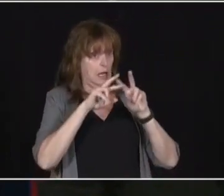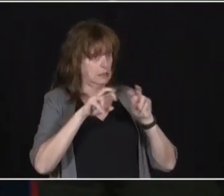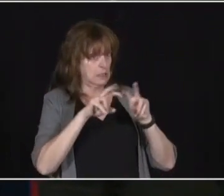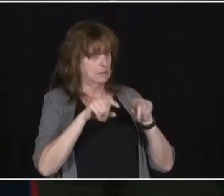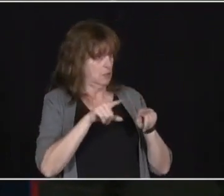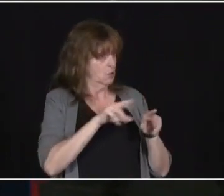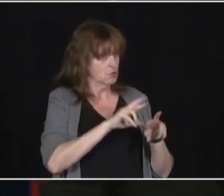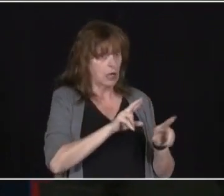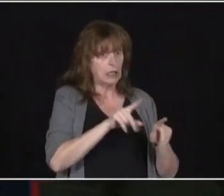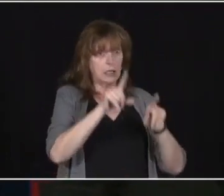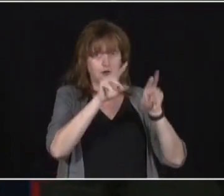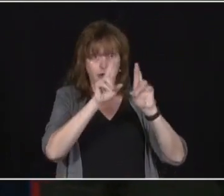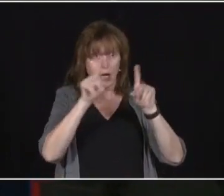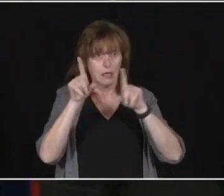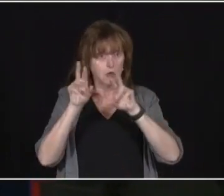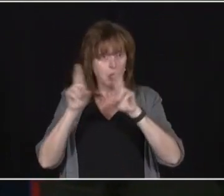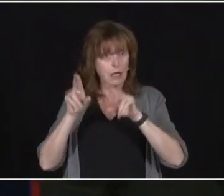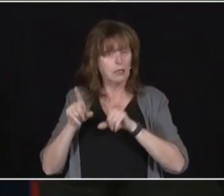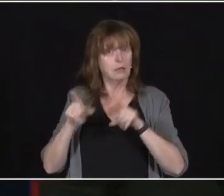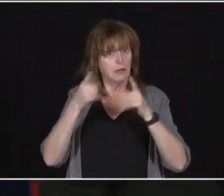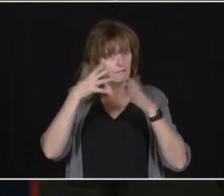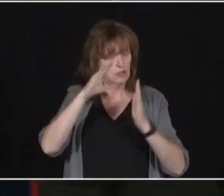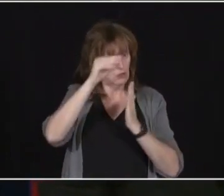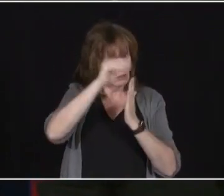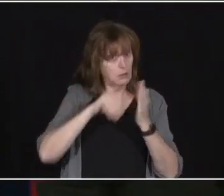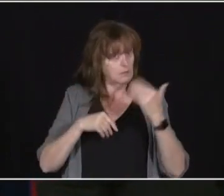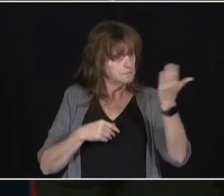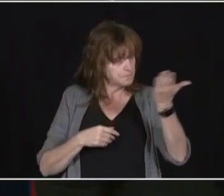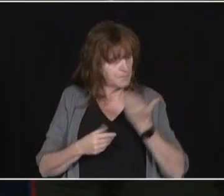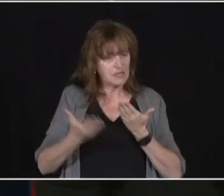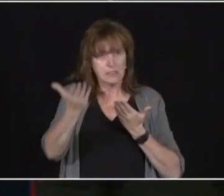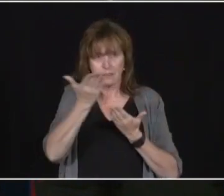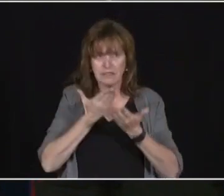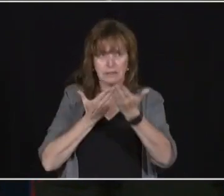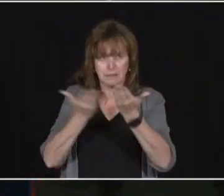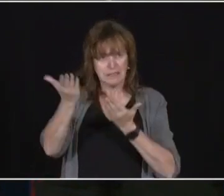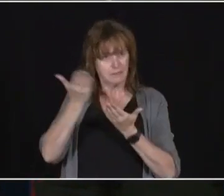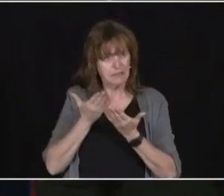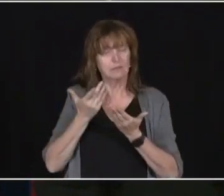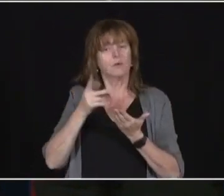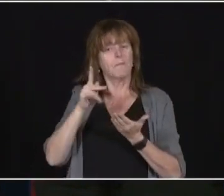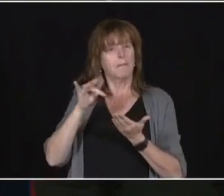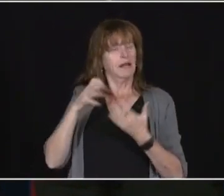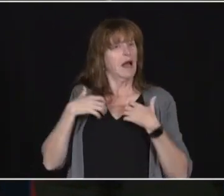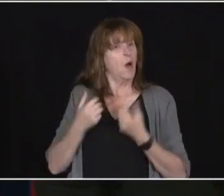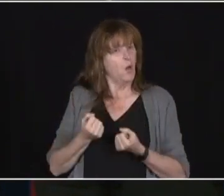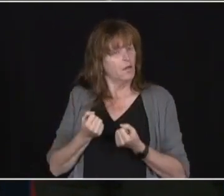for approval. There are a number of factors that come into play.